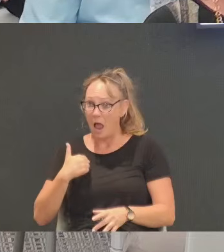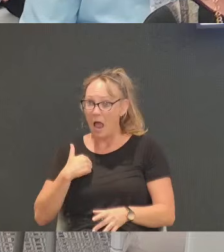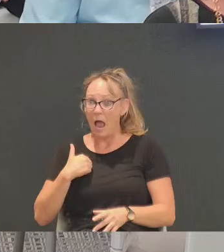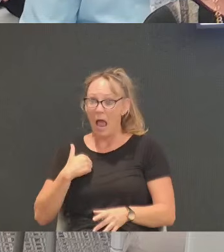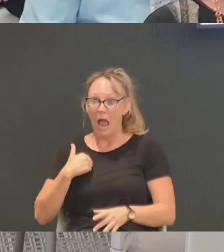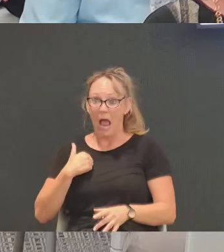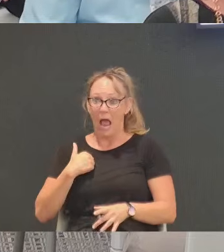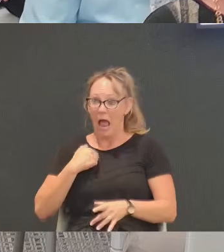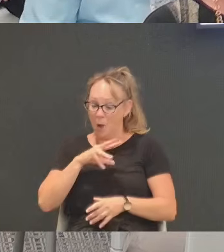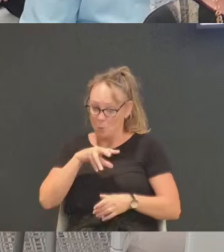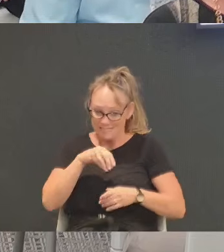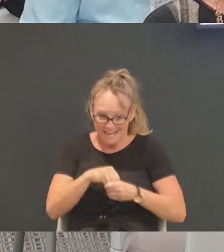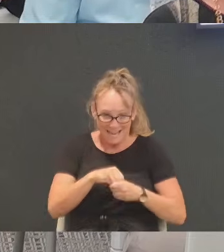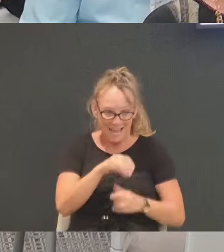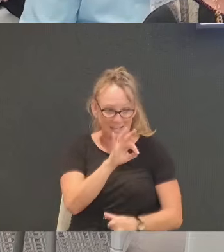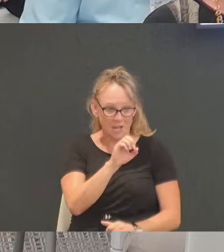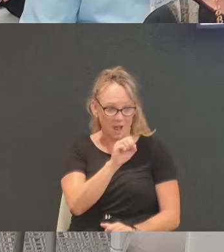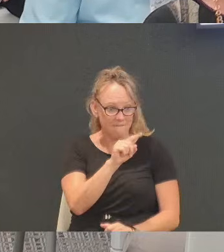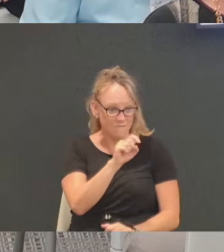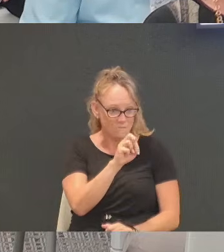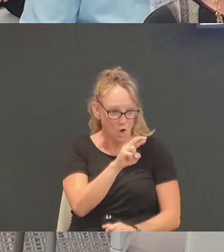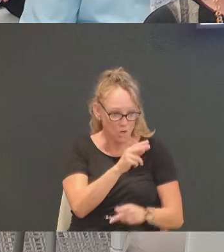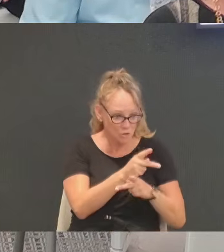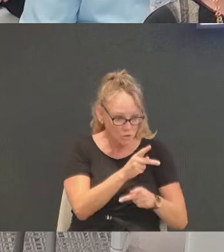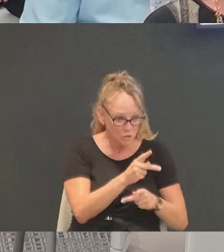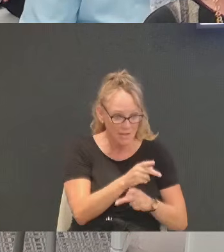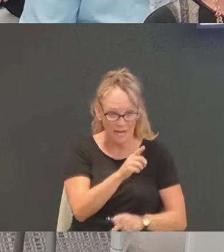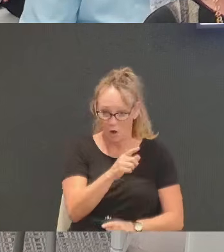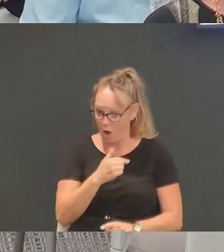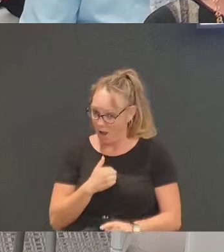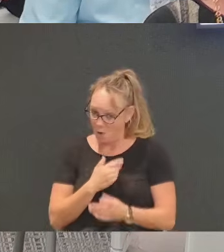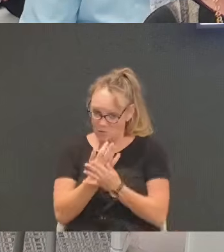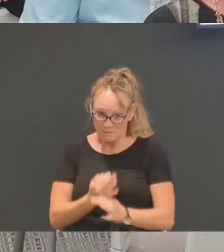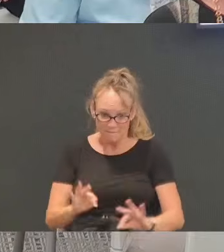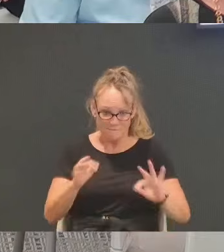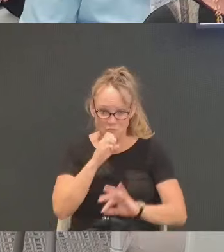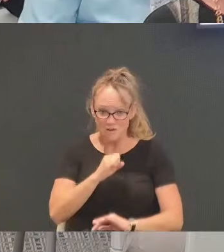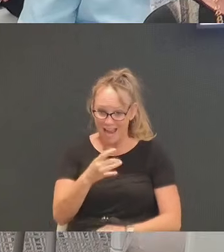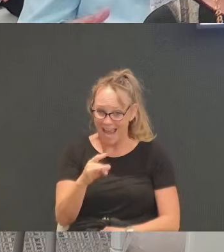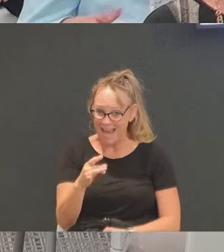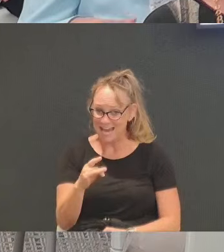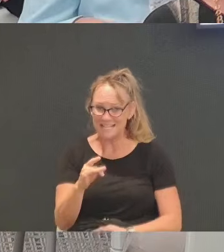been in the system. I understand it. we have one of the best systems in Hamilton County right now,